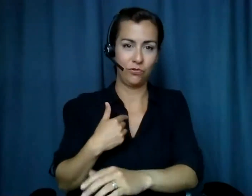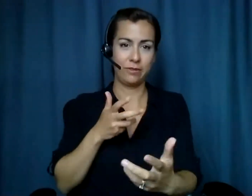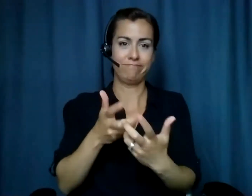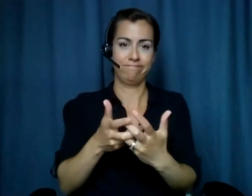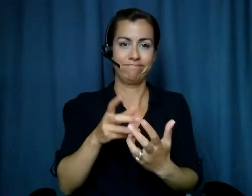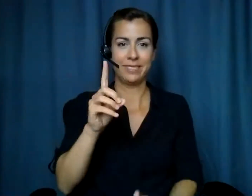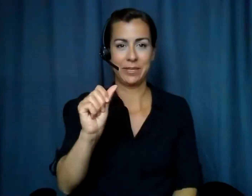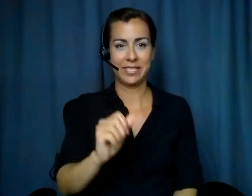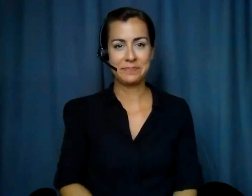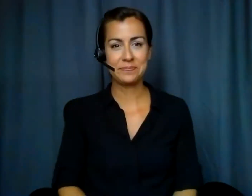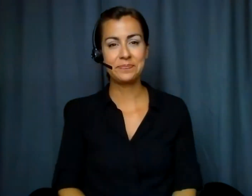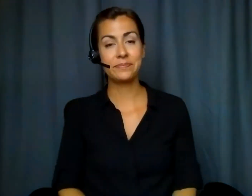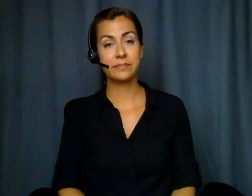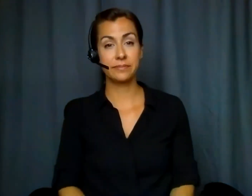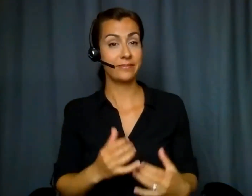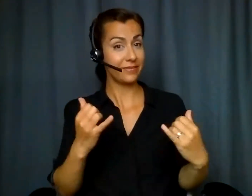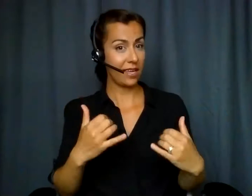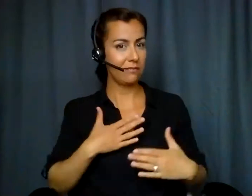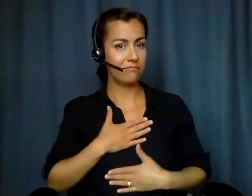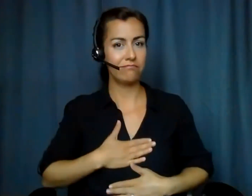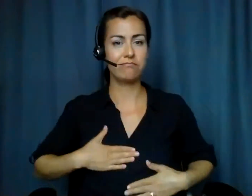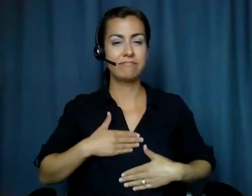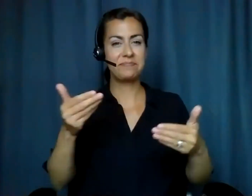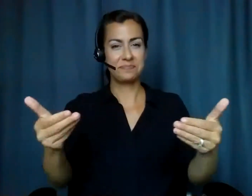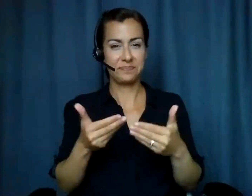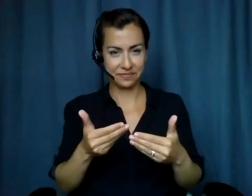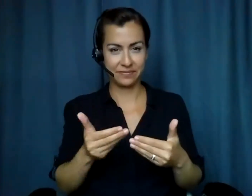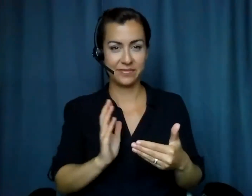the rest of the time in discussion. I know